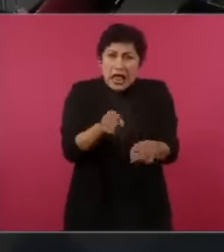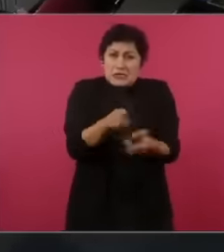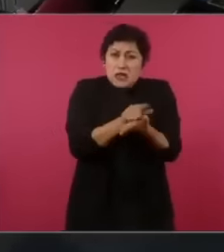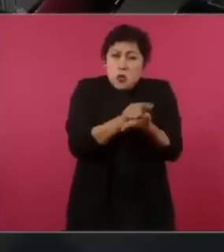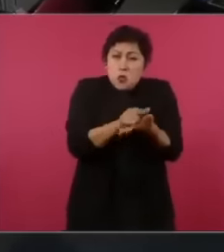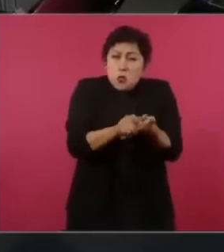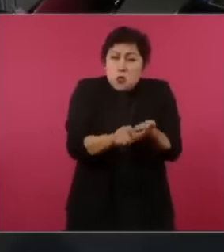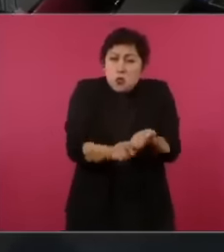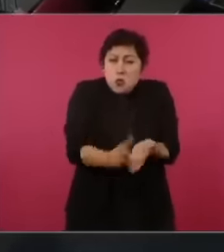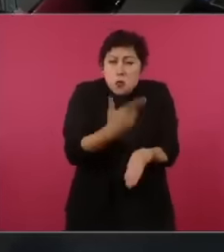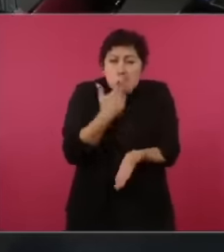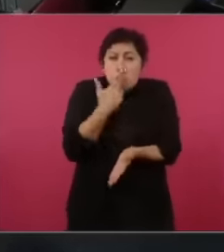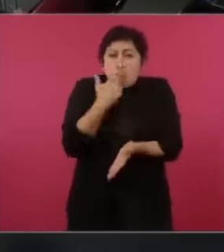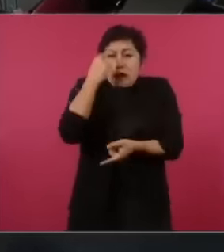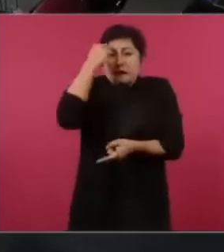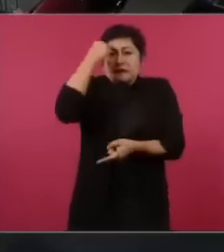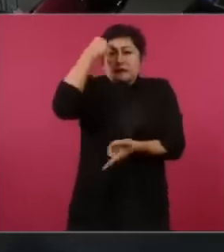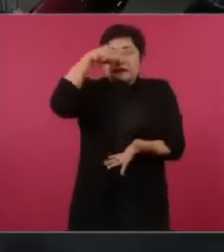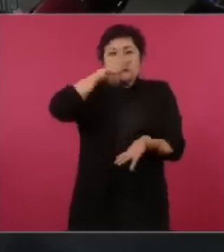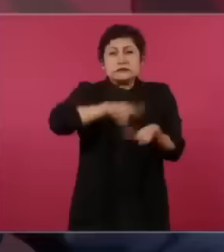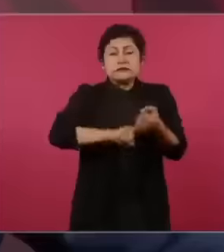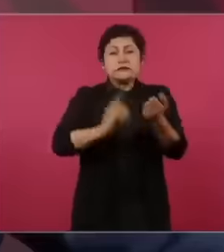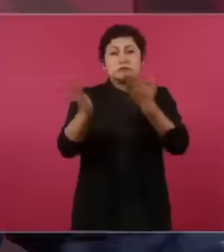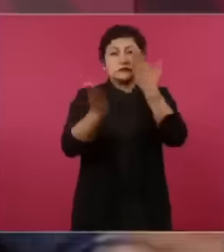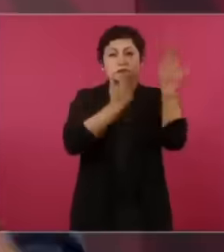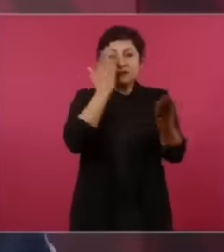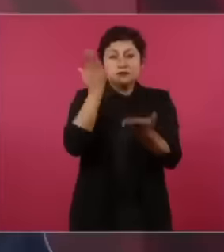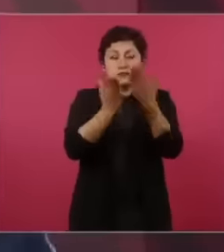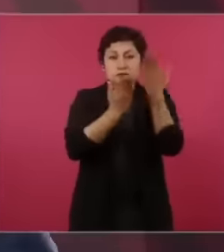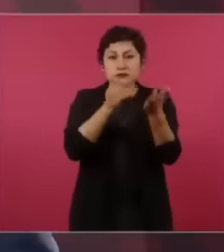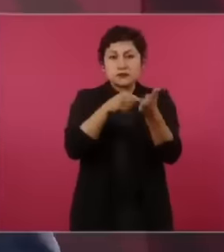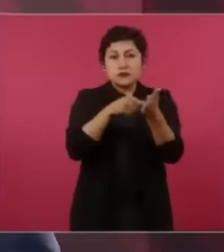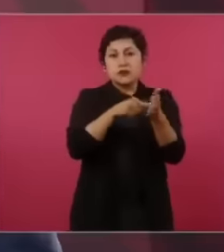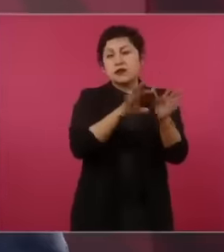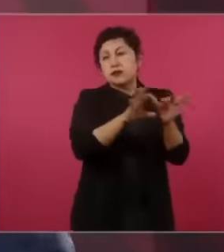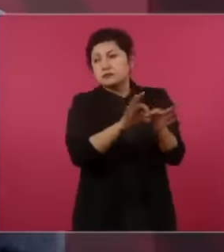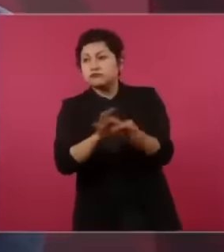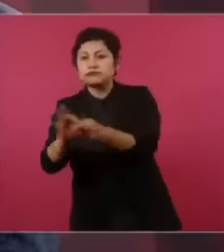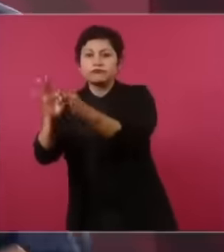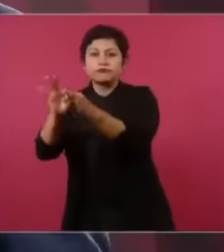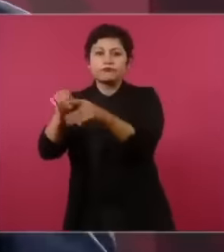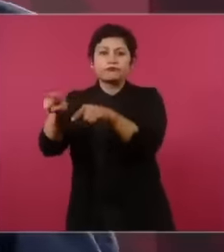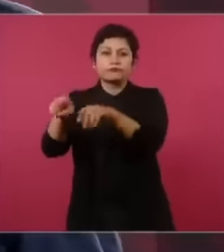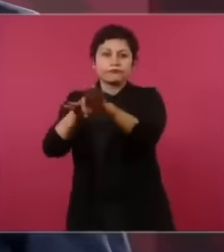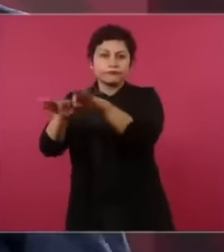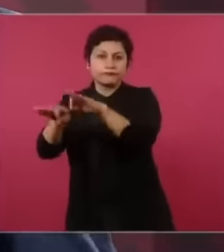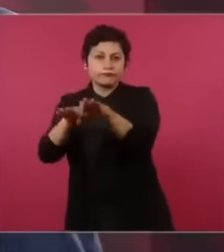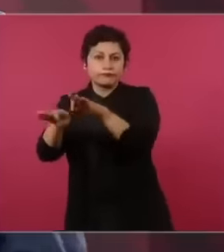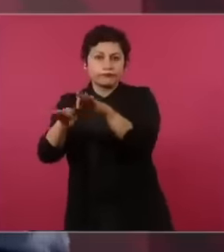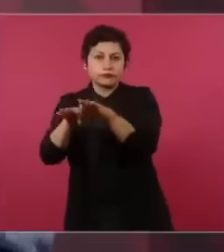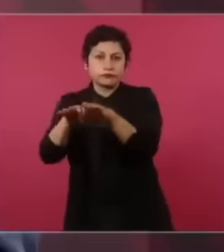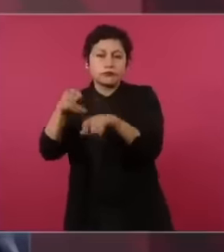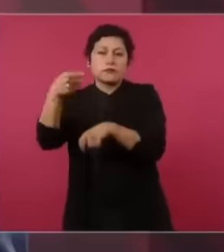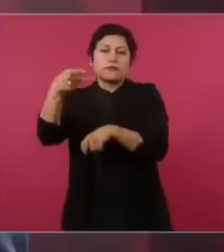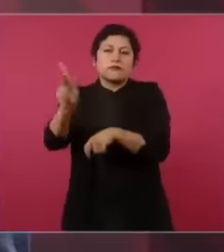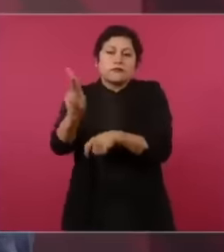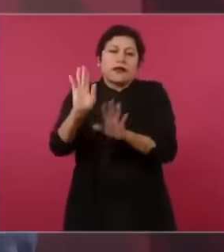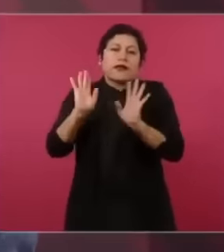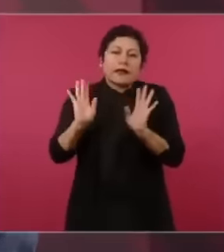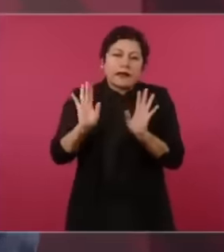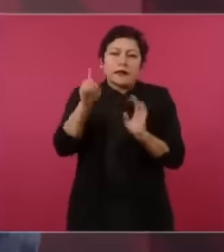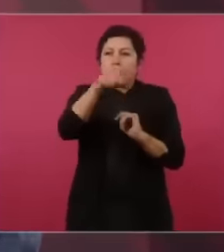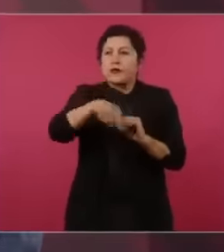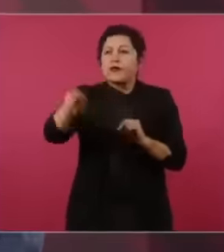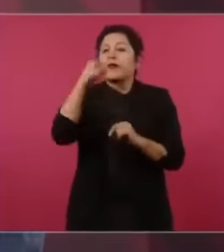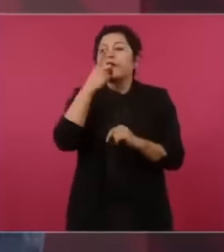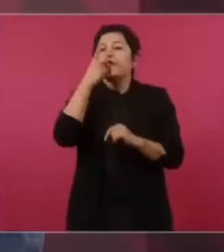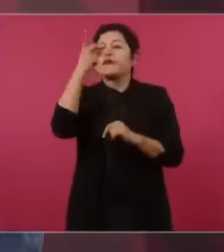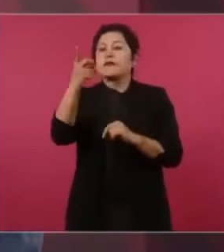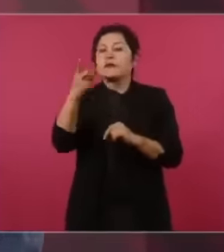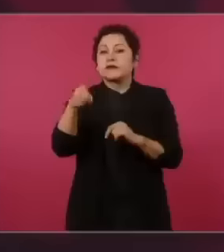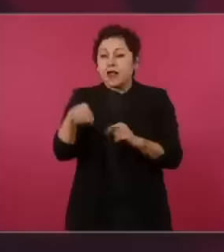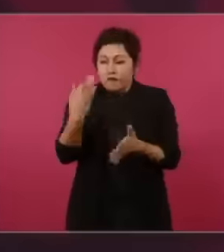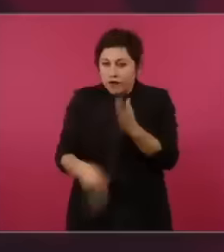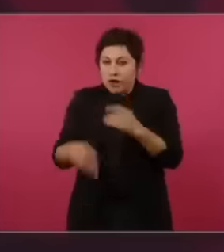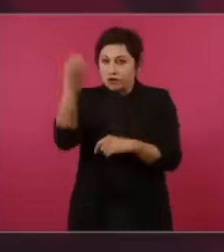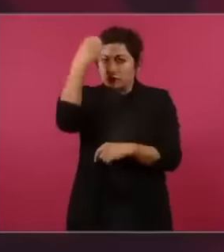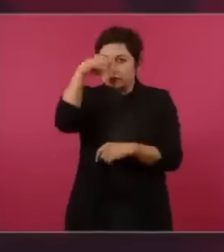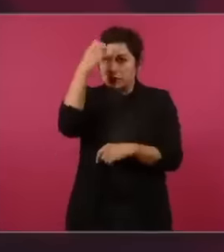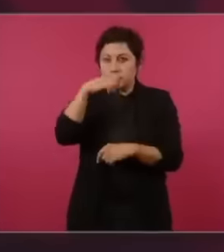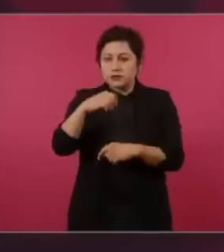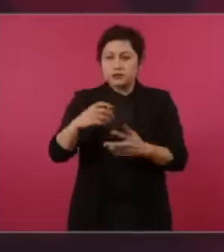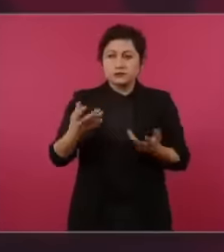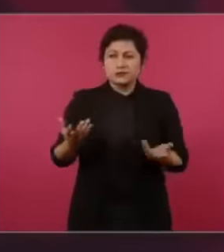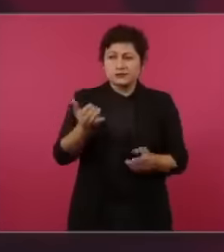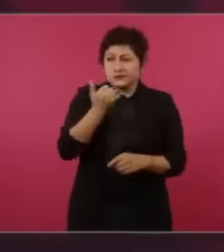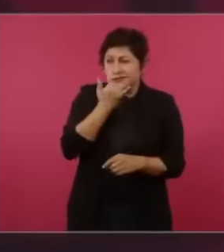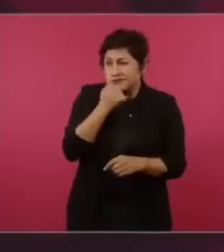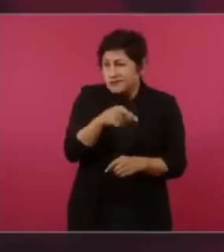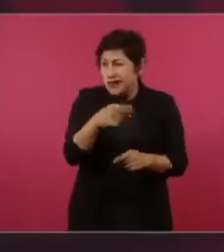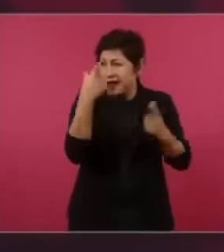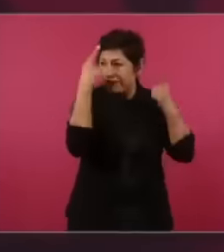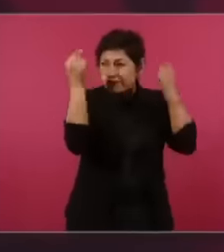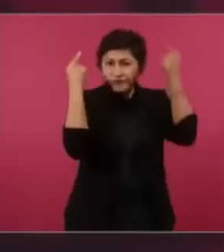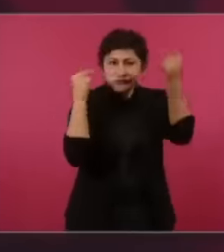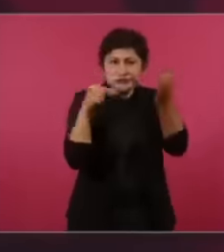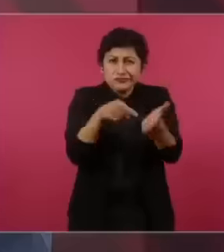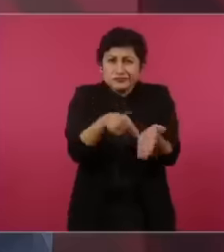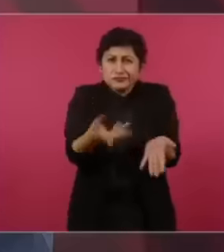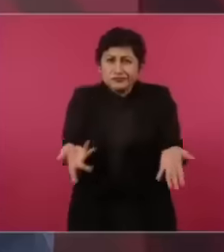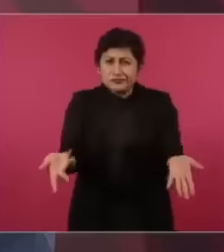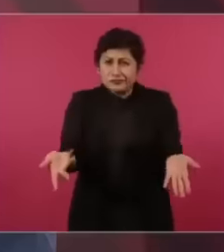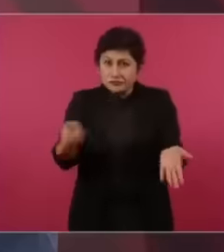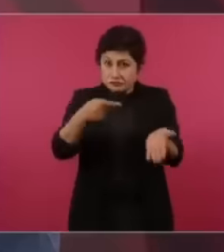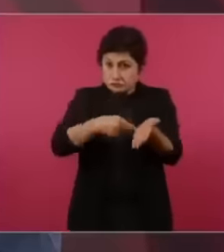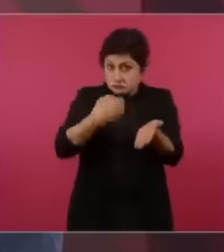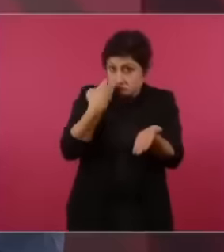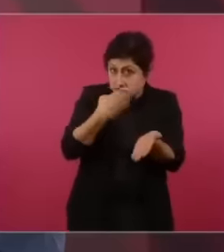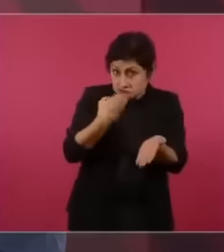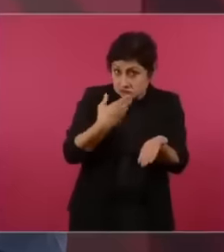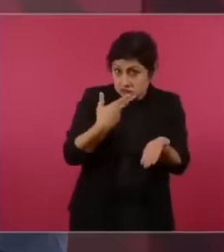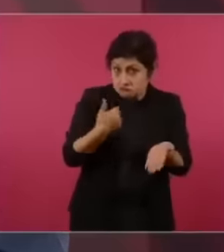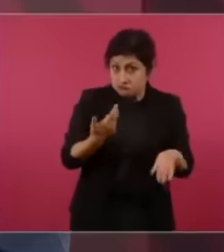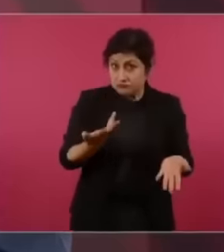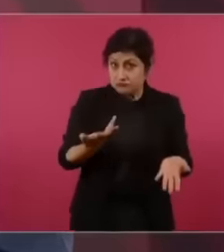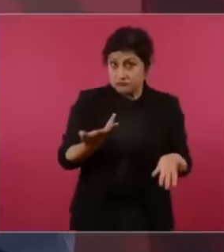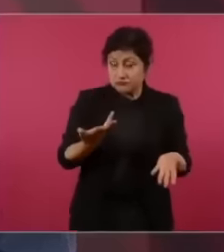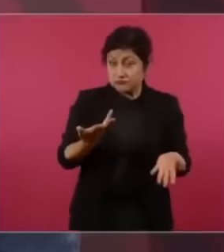experience If they are going to be qualified lawyers and the school, then